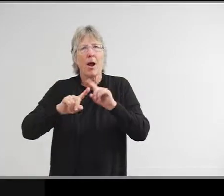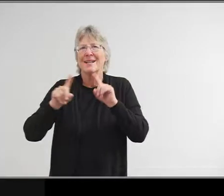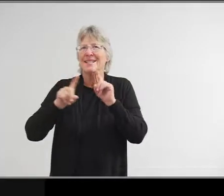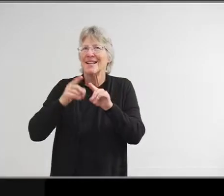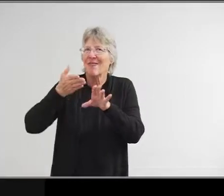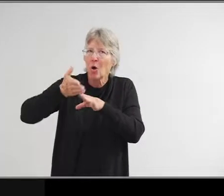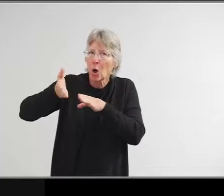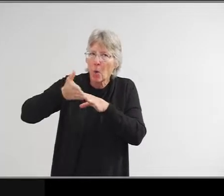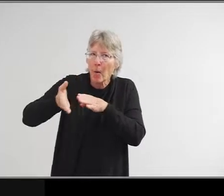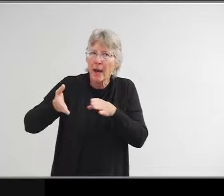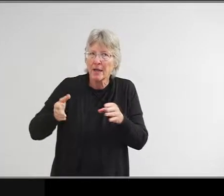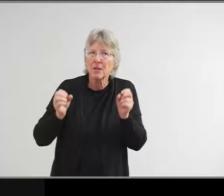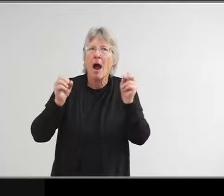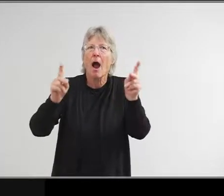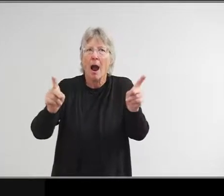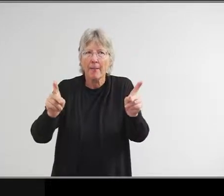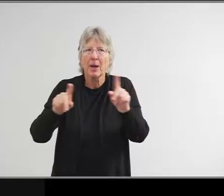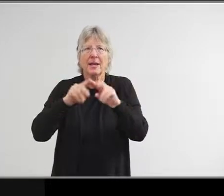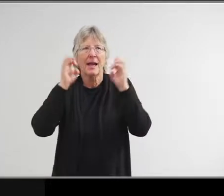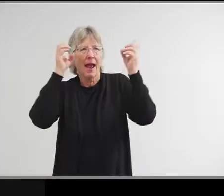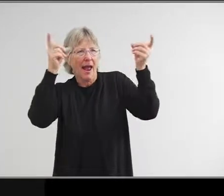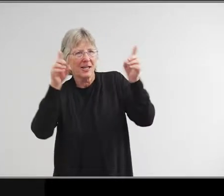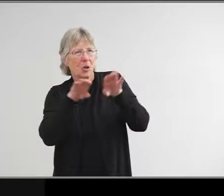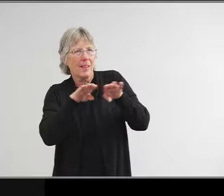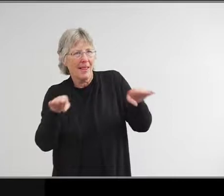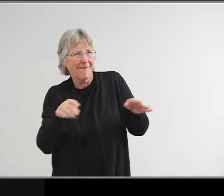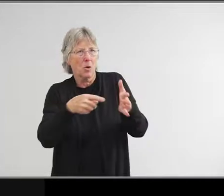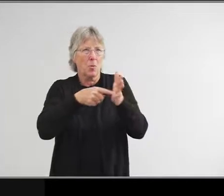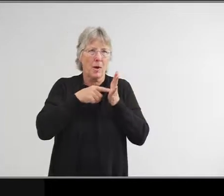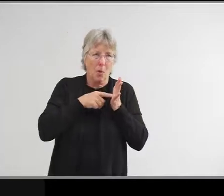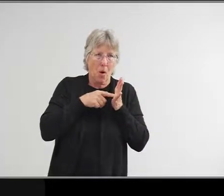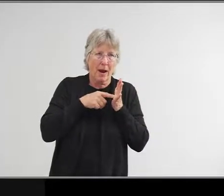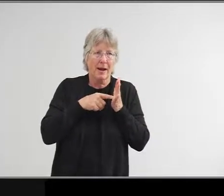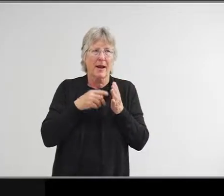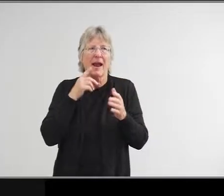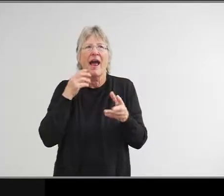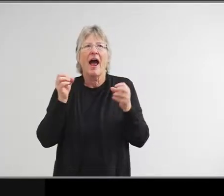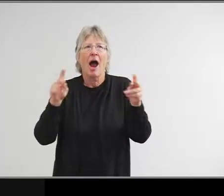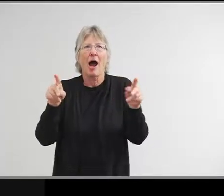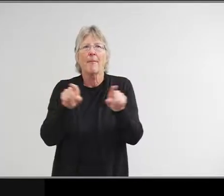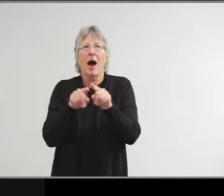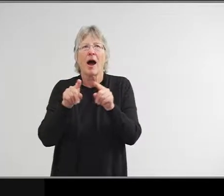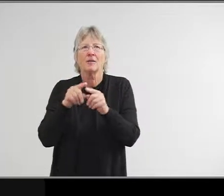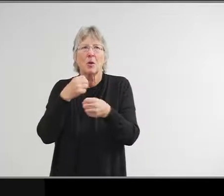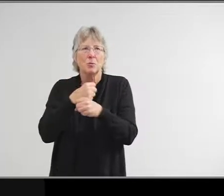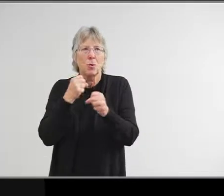and educational level needed. And having the opportunity to create resumes and cover letters.